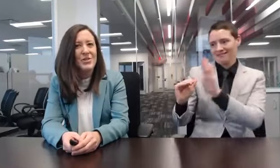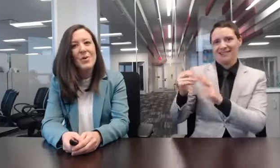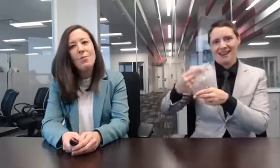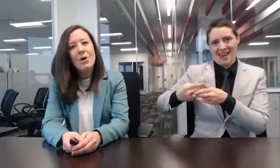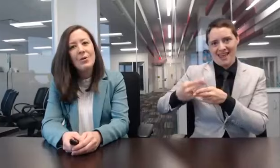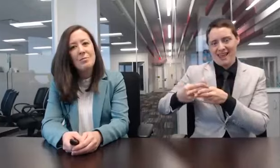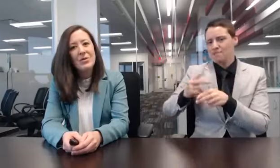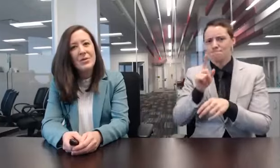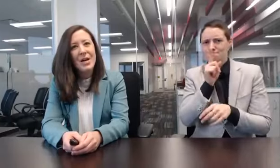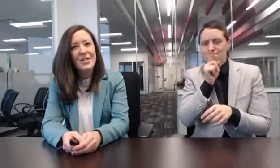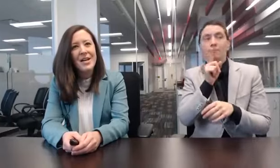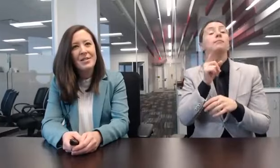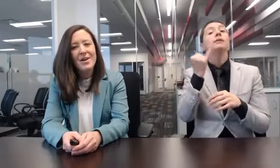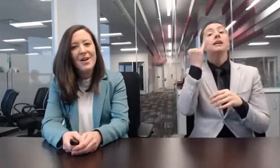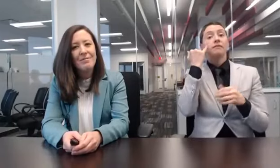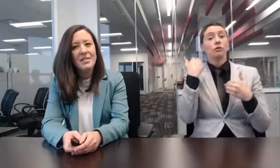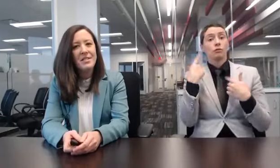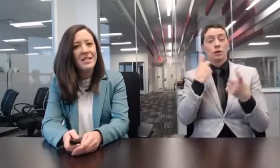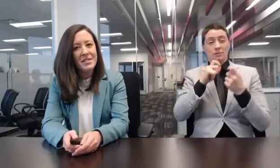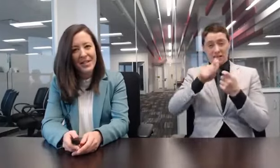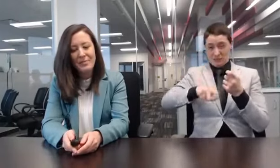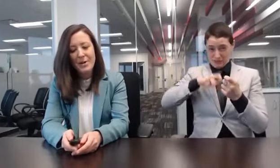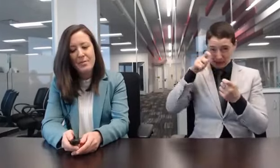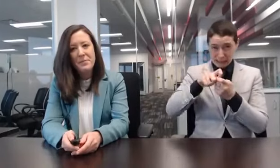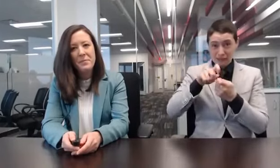you are welcome to contact our office's Intake Department.